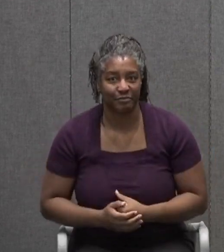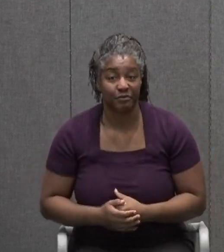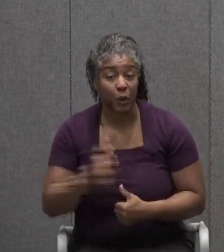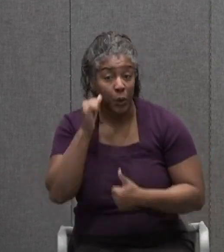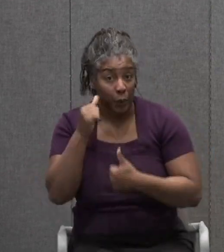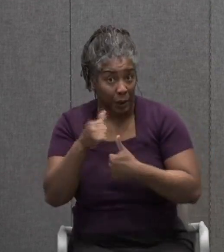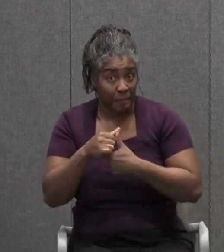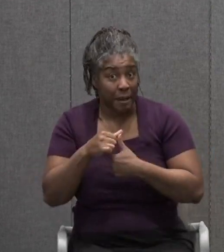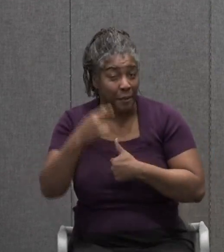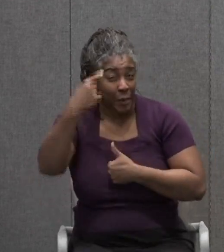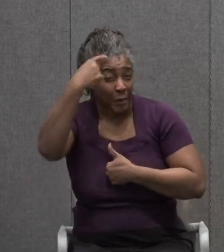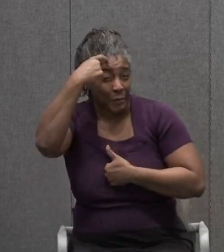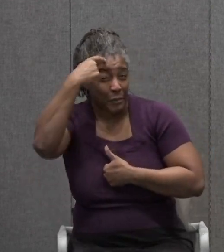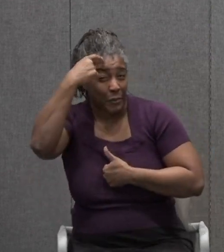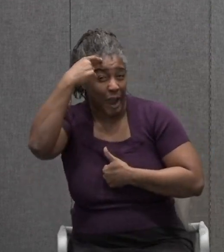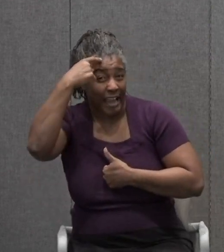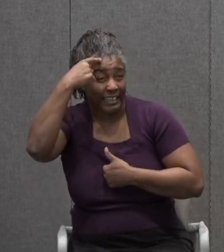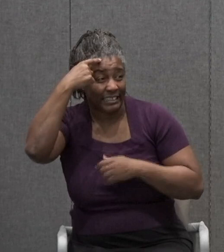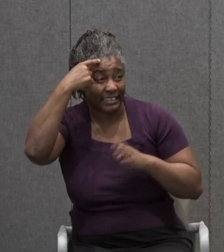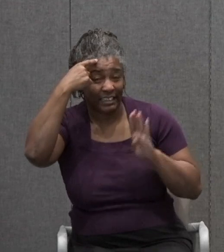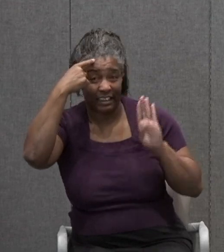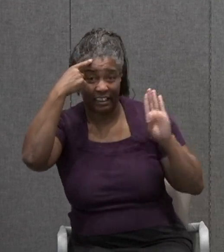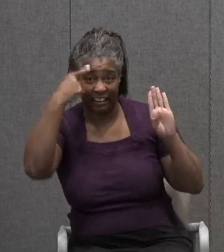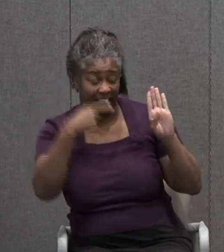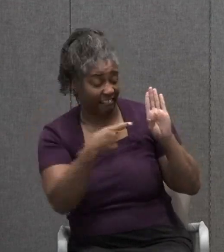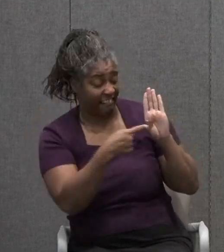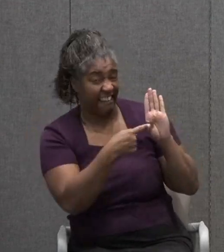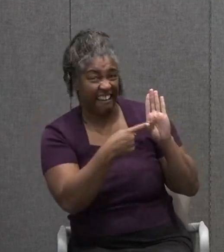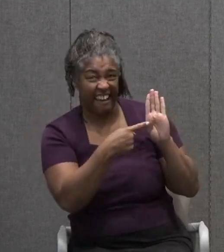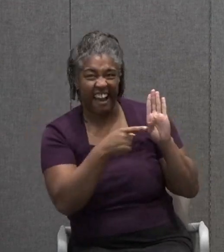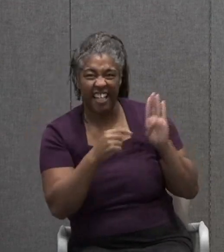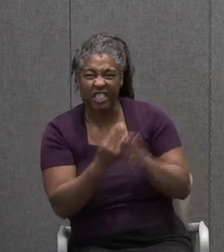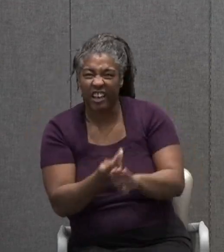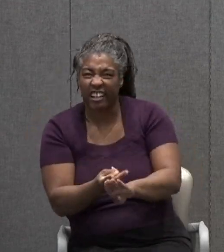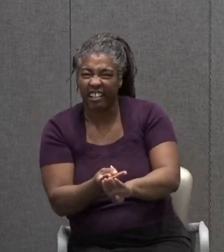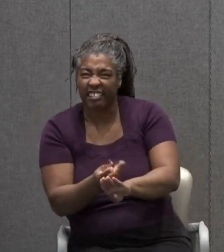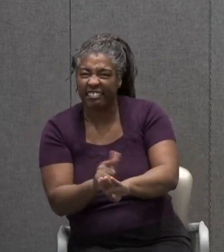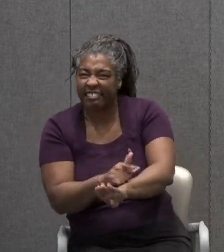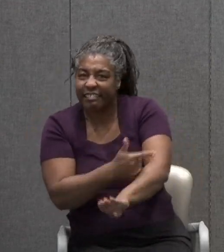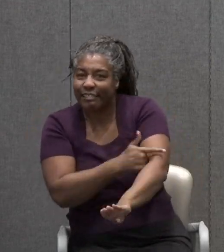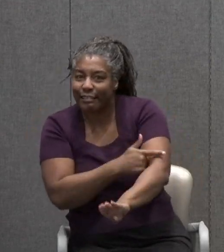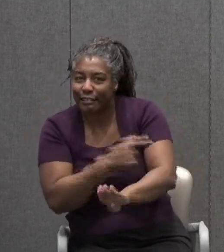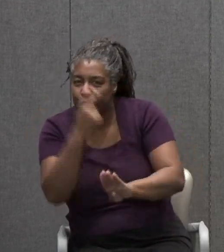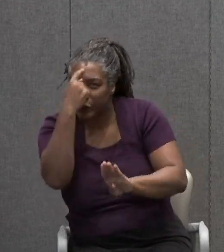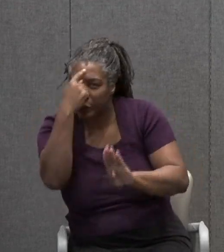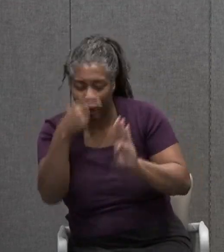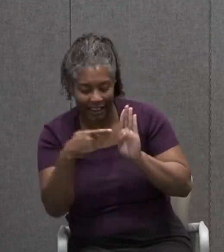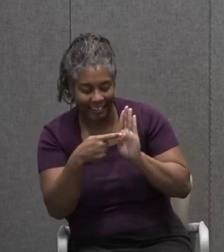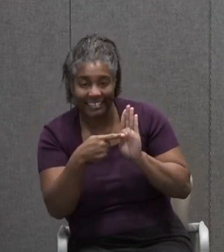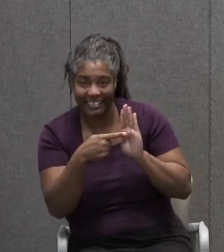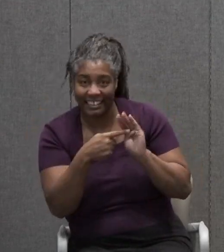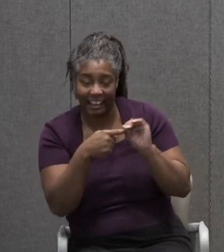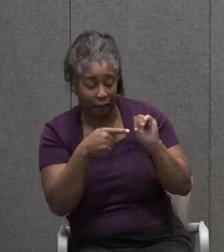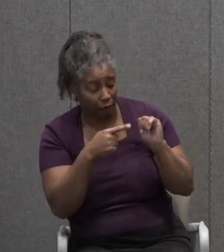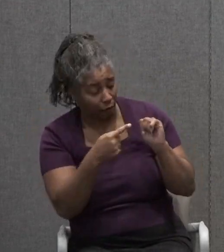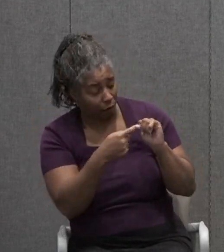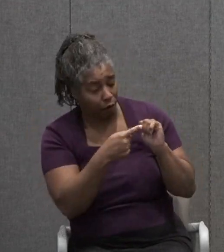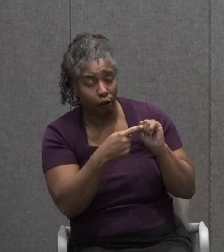and the reptilian brain or lizard brain and what it does, and how we wanna protect our smart brain. Wear those helmets when you go